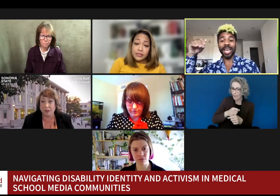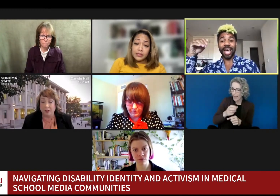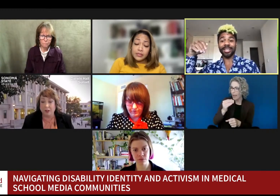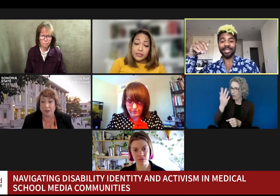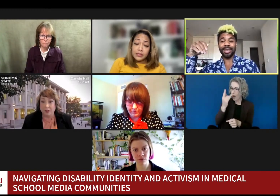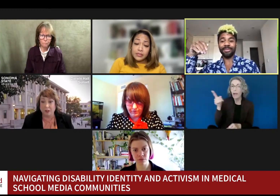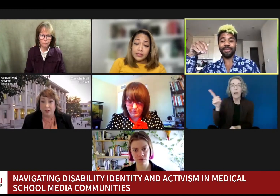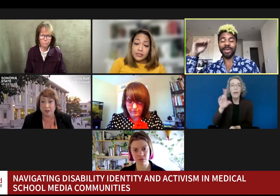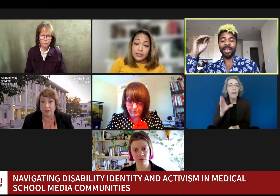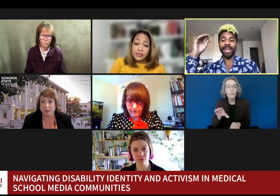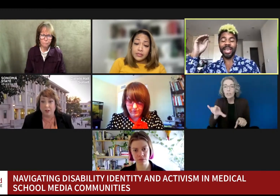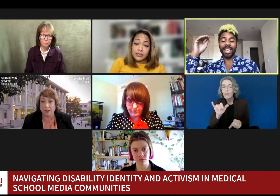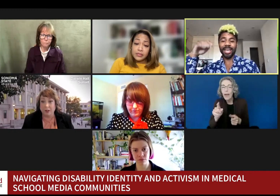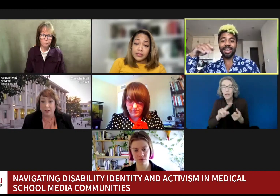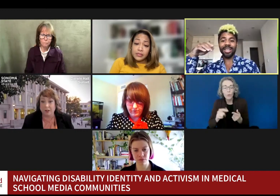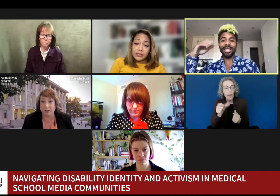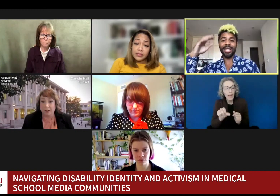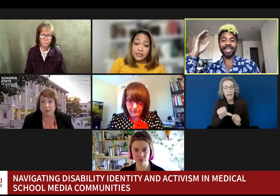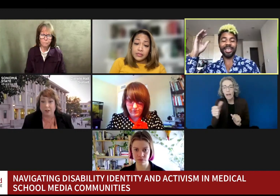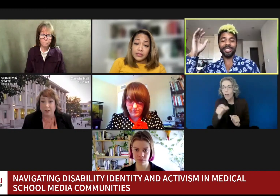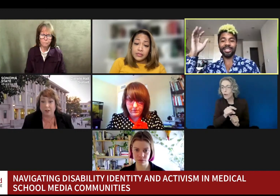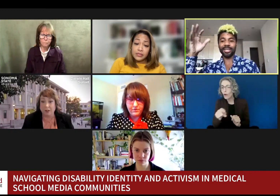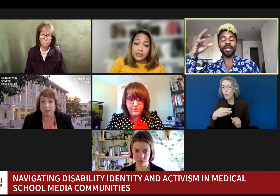I asked them, and there was a thing about,